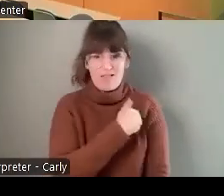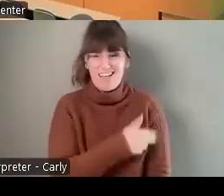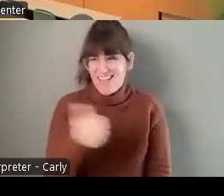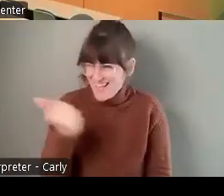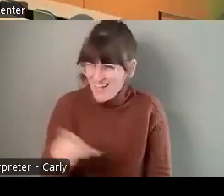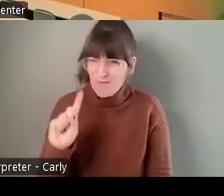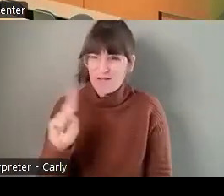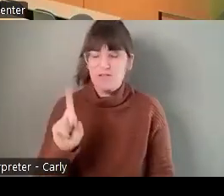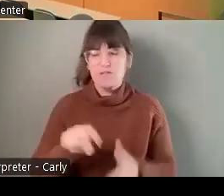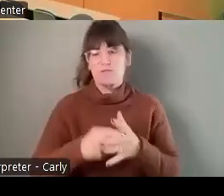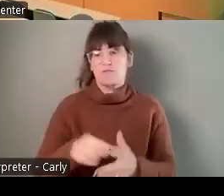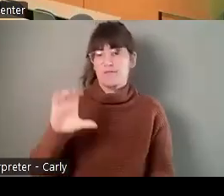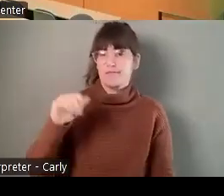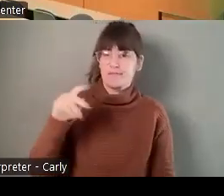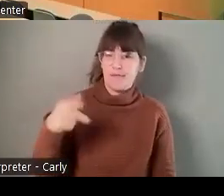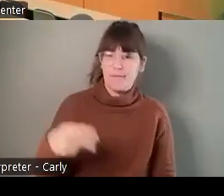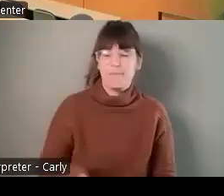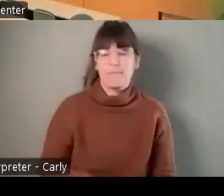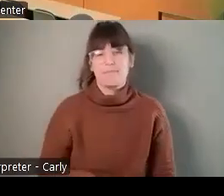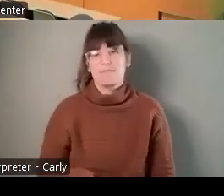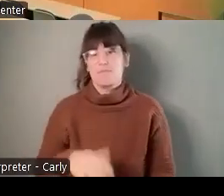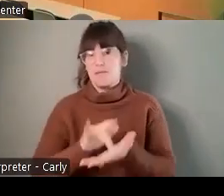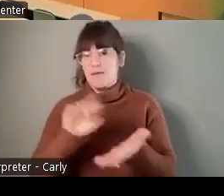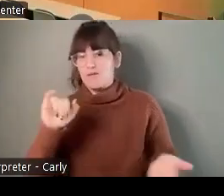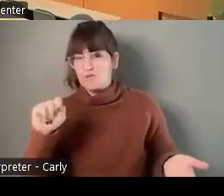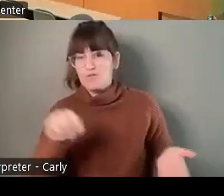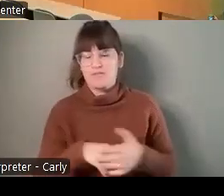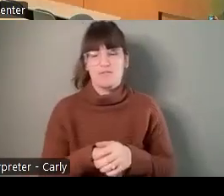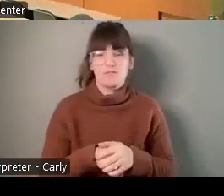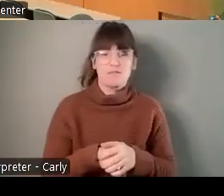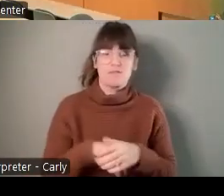start it in CPEP. We'll start it uh in the medical units. And we are really trying to move toward